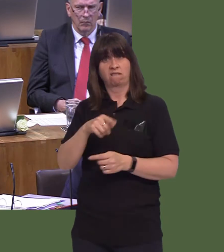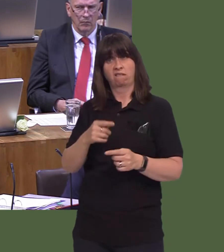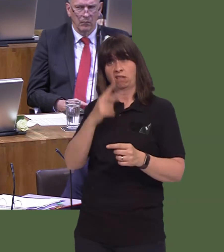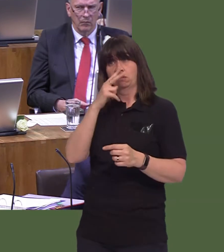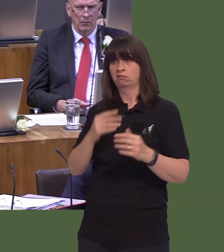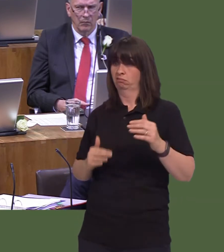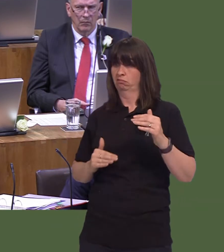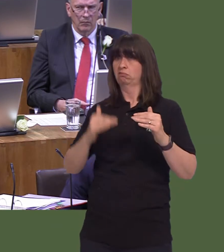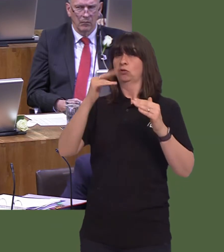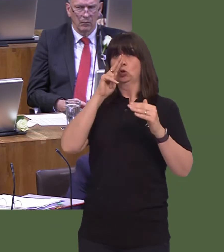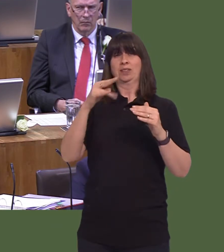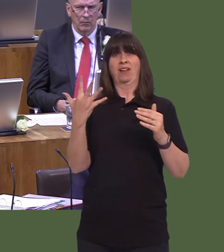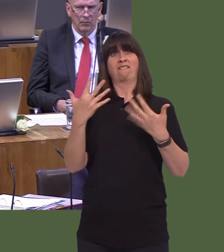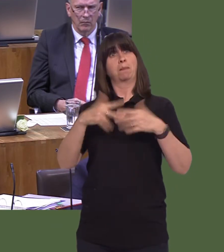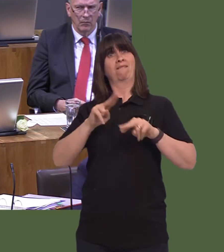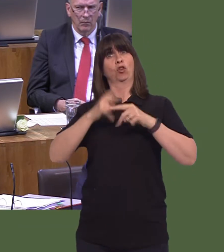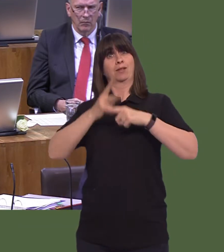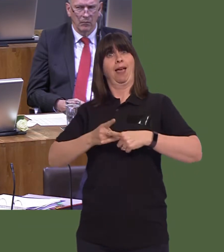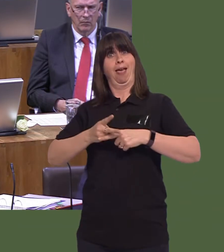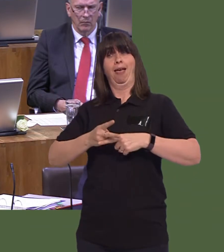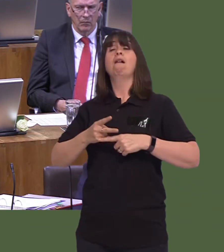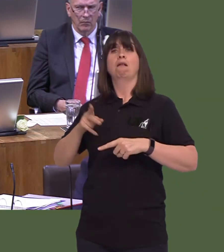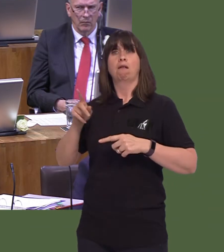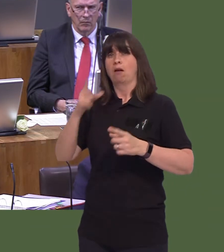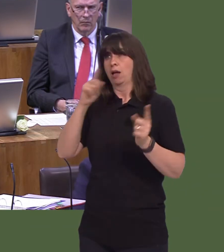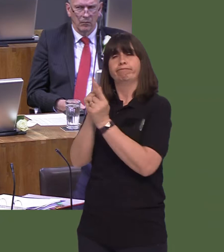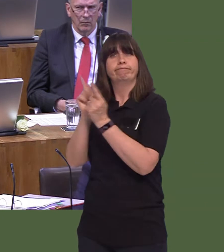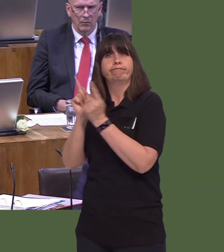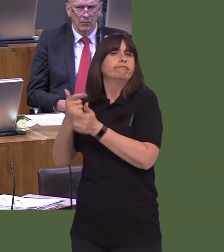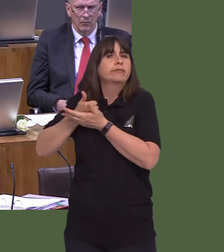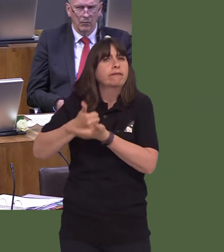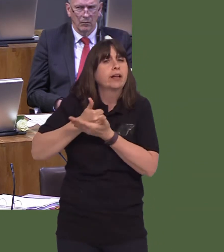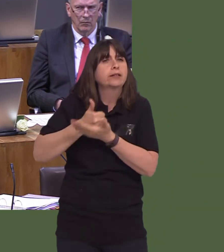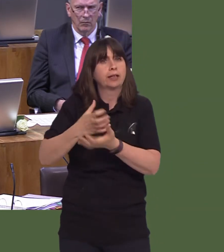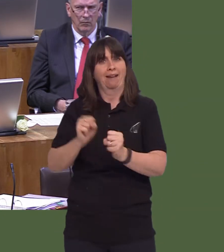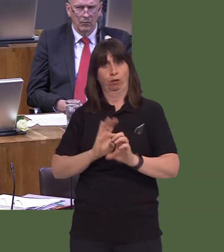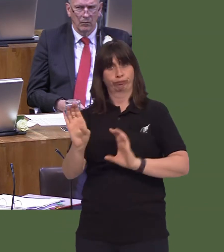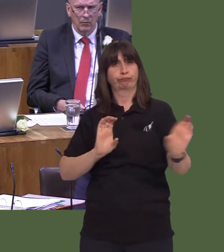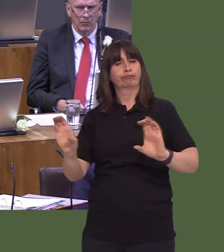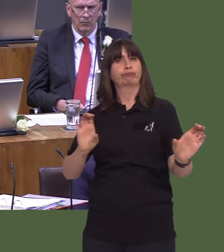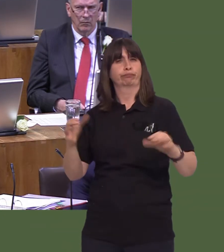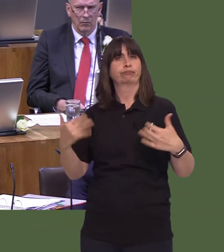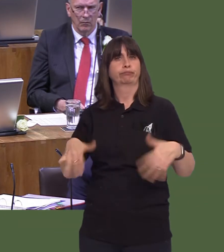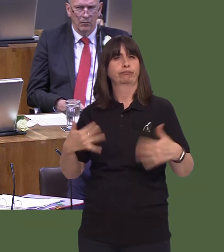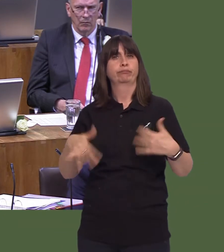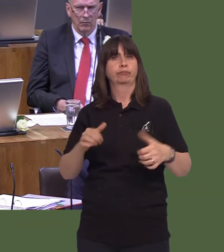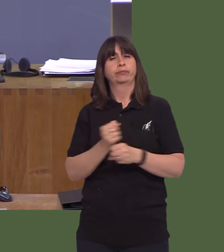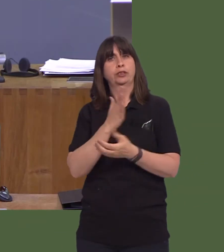Those are just some examples of what we have done as a Government in order to provide the sorts of funds that are required to give our care leavers a better start in life.